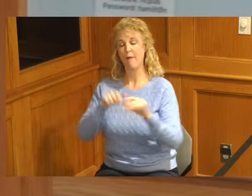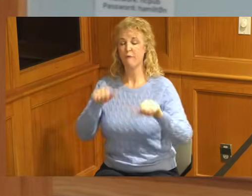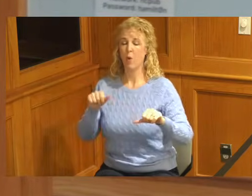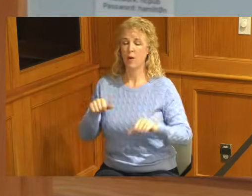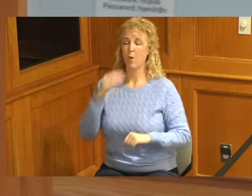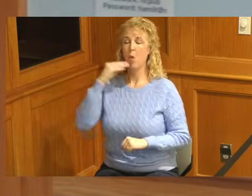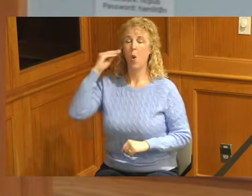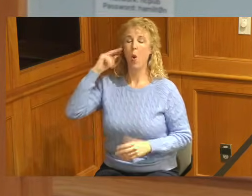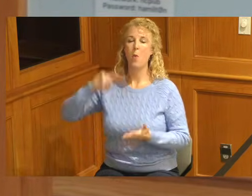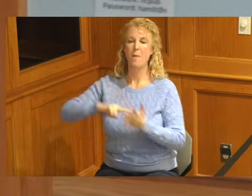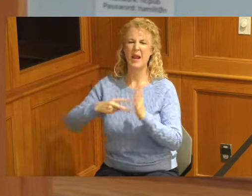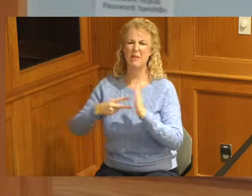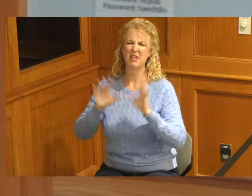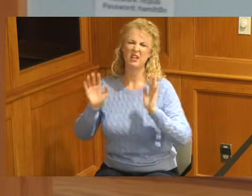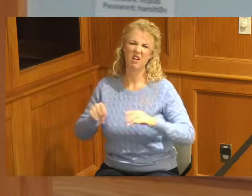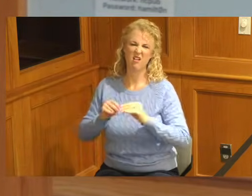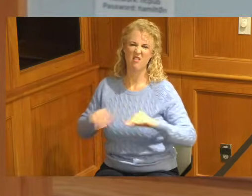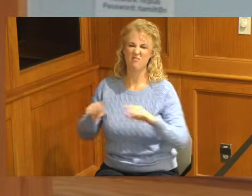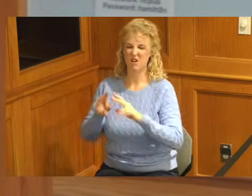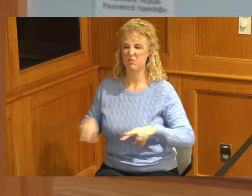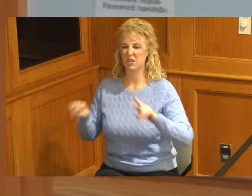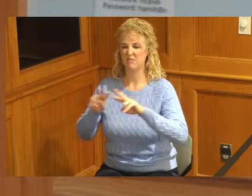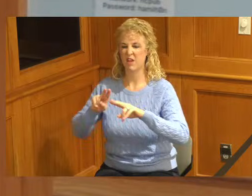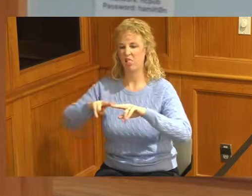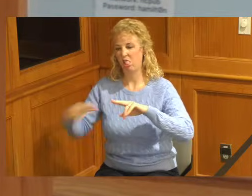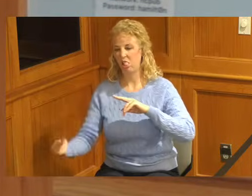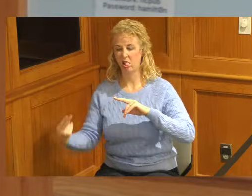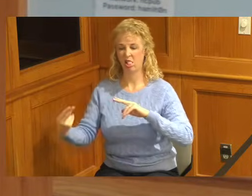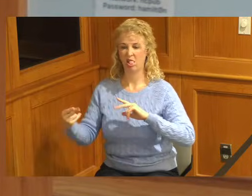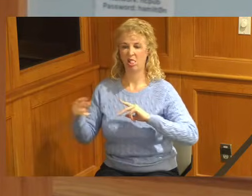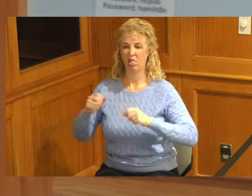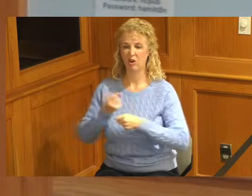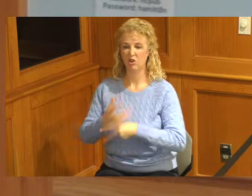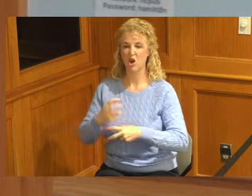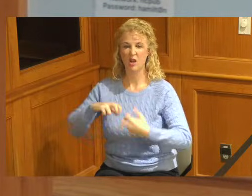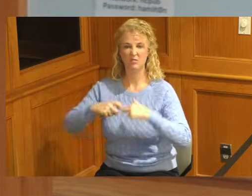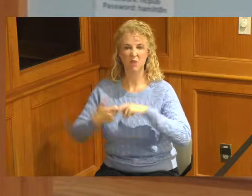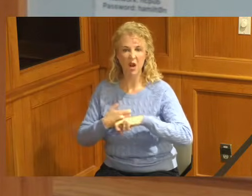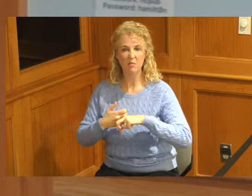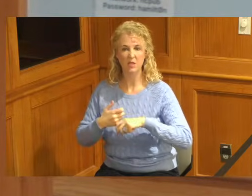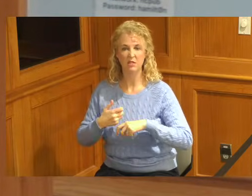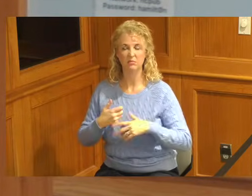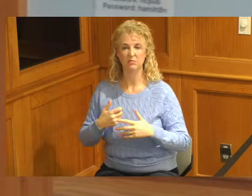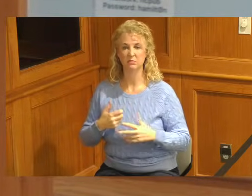going to drive down property values. is going to create problems that are associated with just bad,